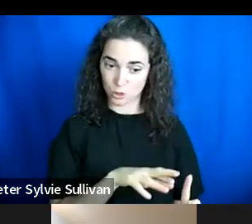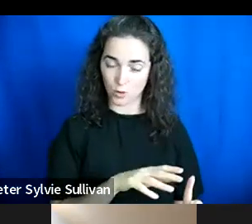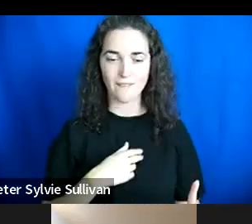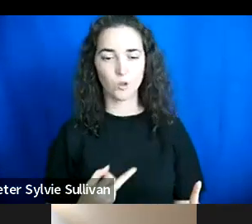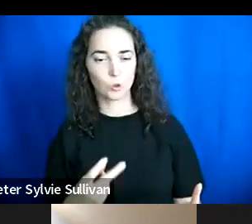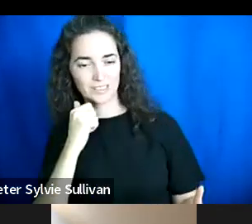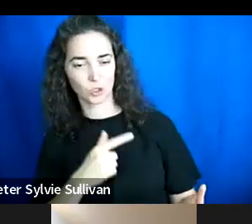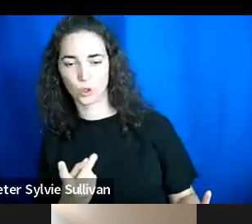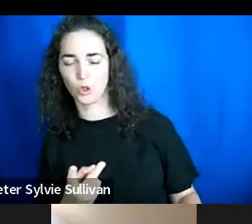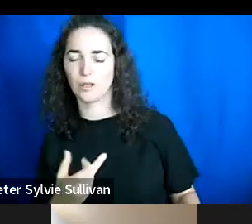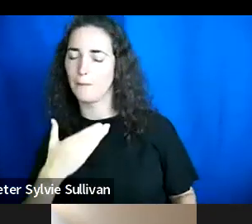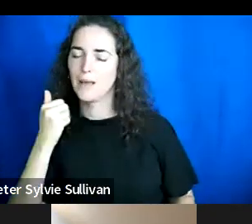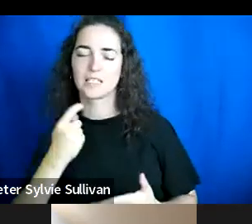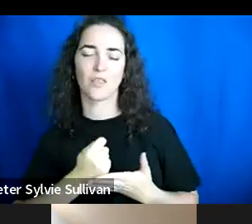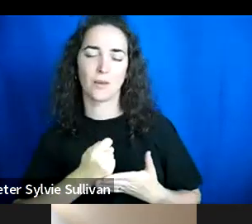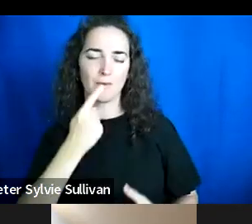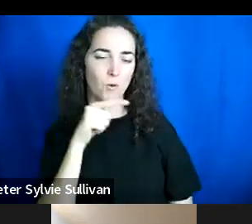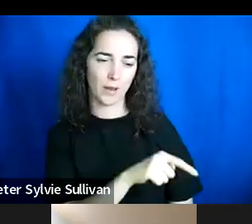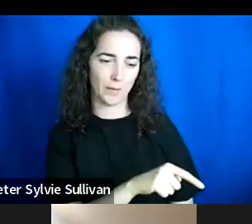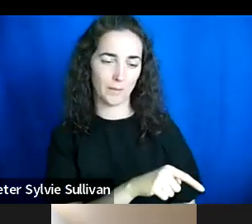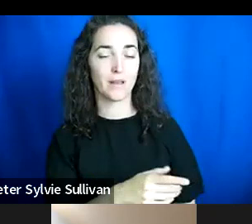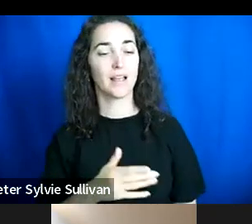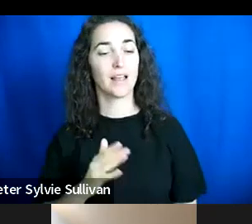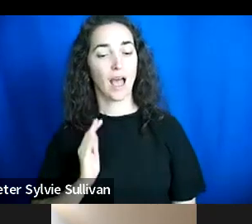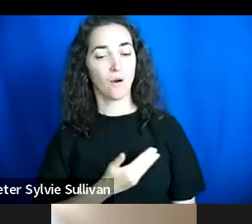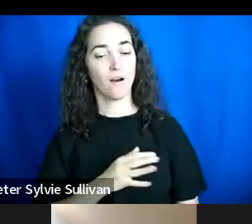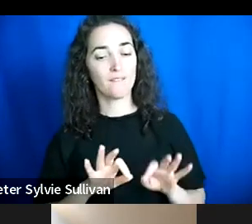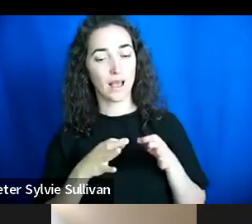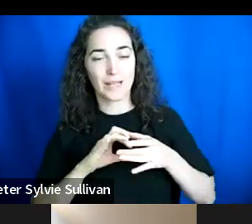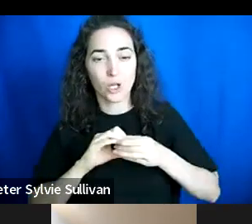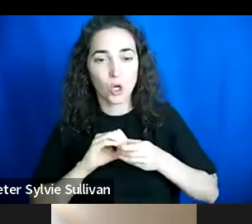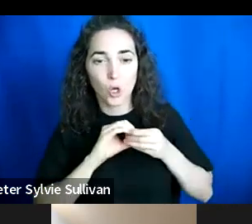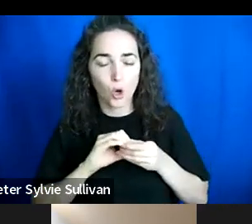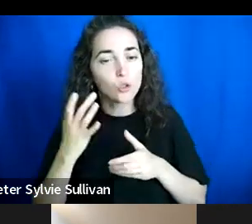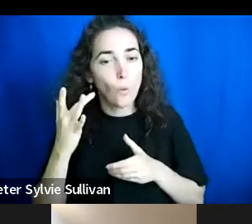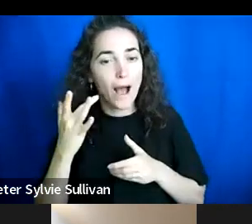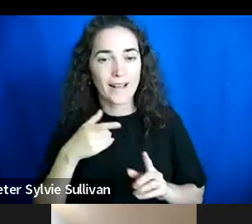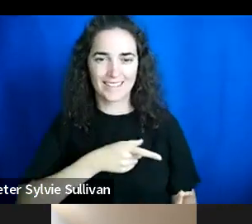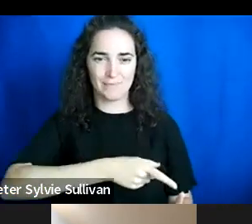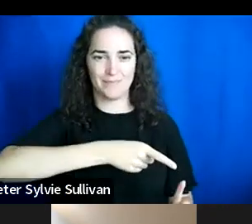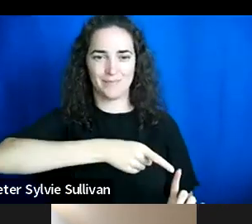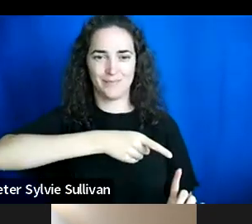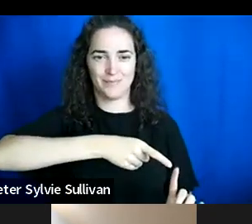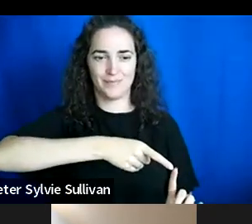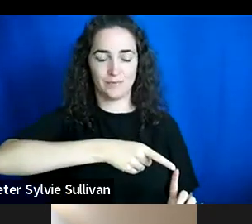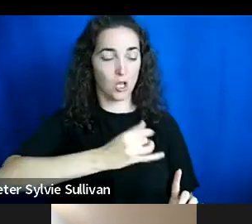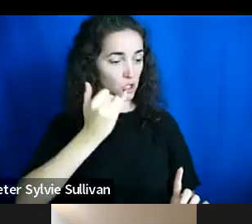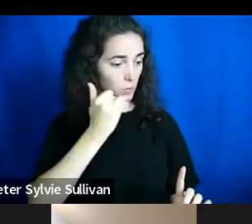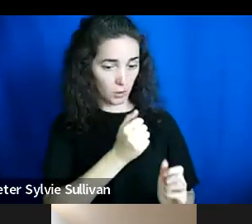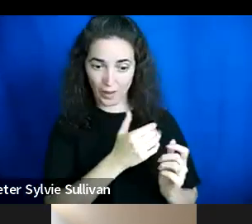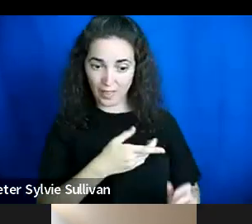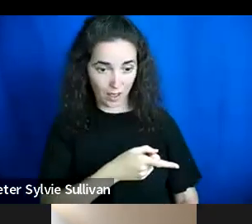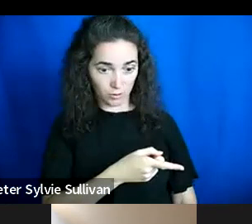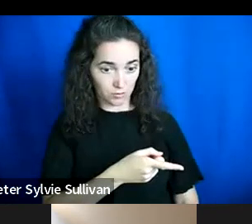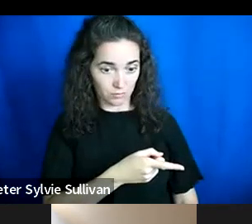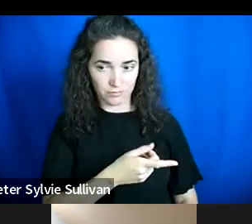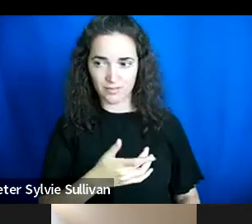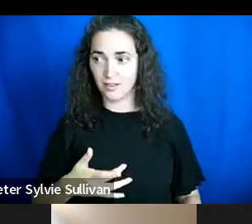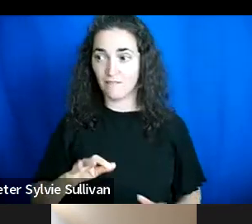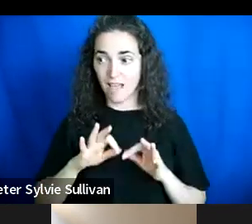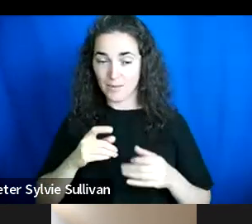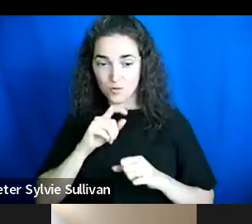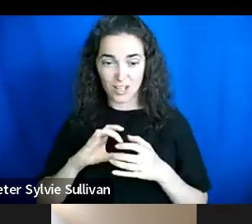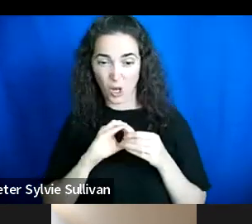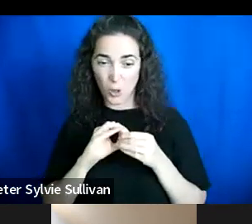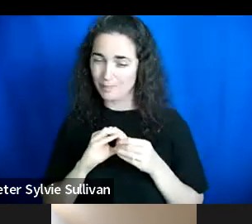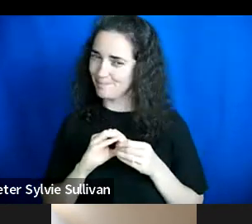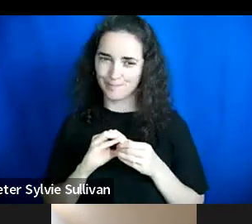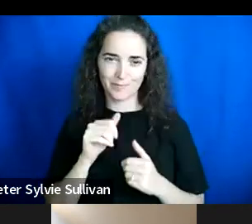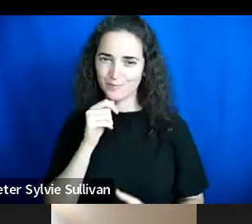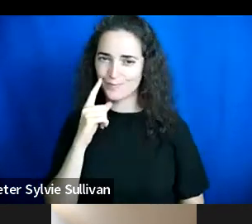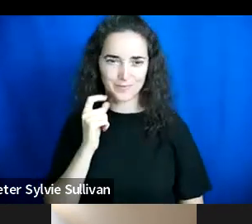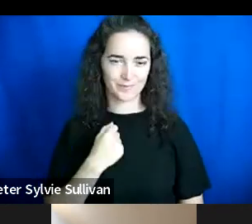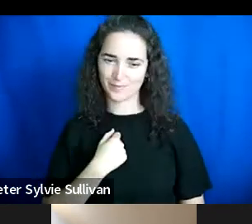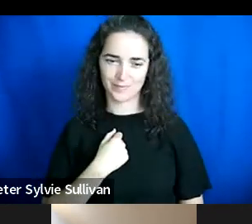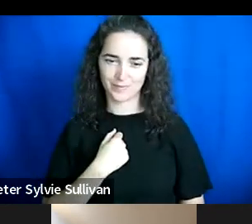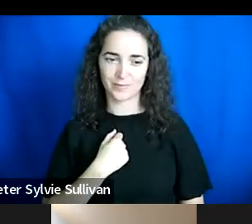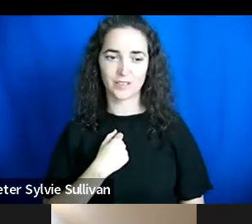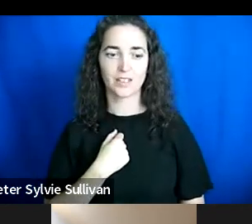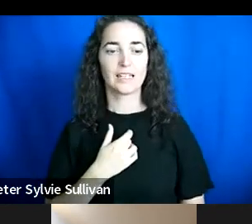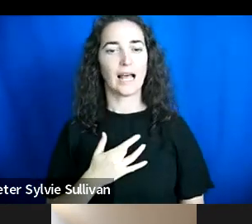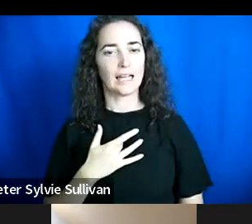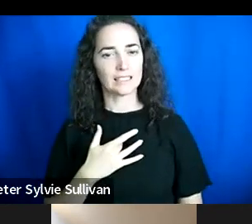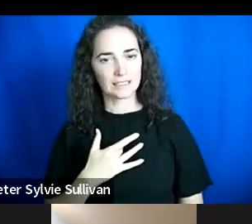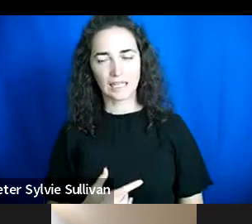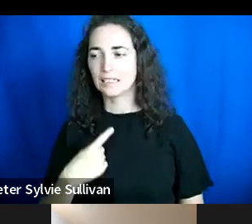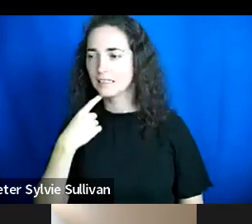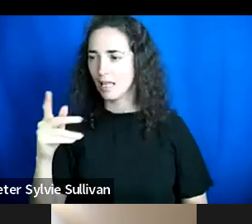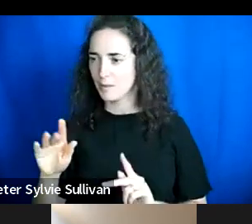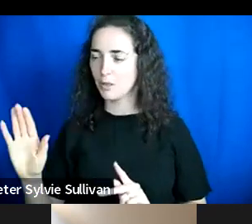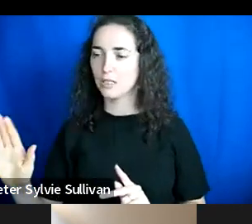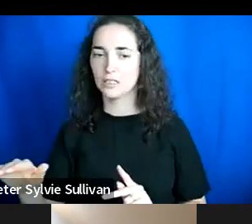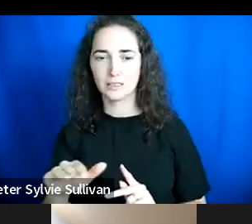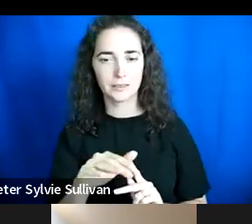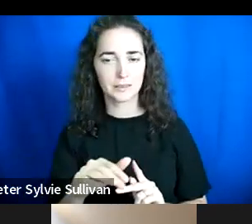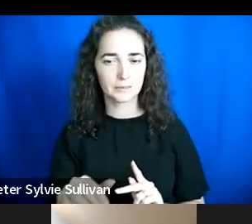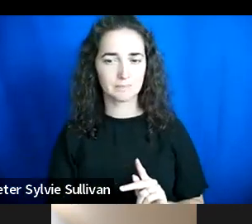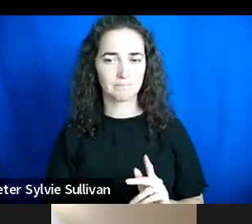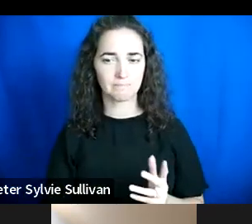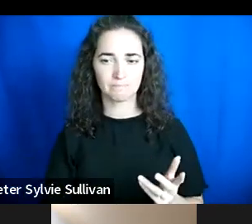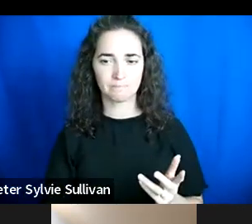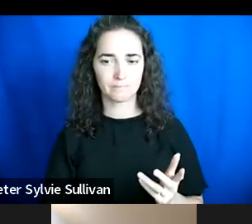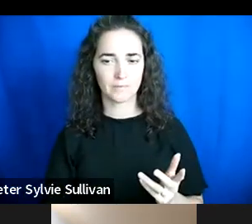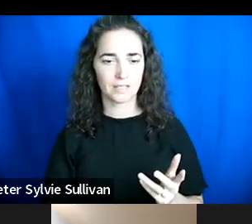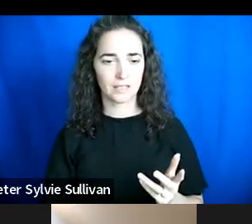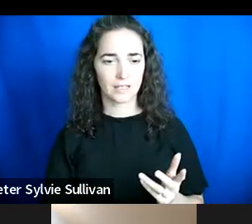Our family has gotten so close because of him I don't think we'd be where we're at now if it wasn't for Spencer and I tell people all the time that I have met some of the most unbelievable